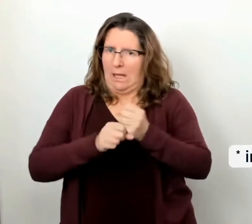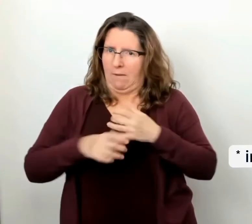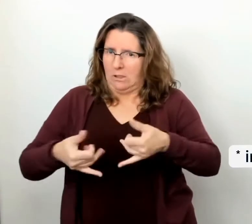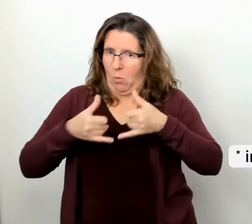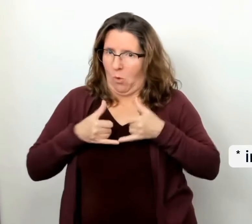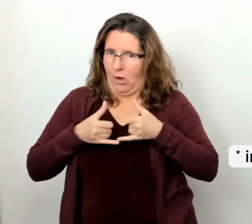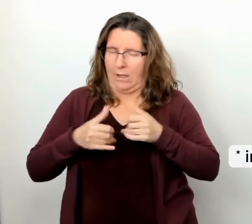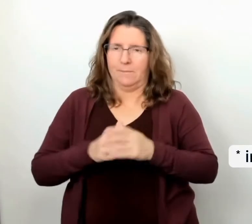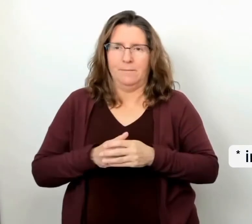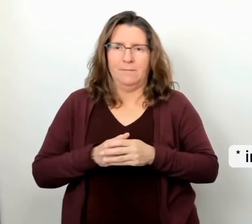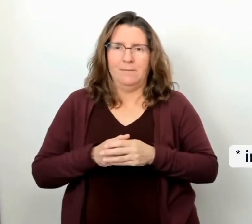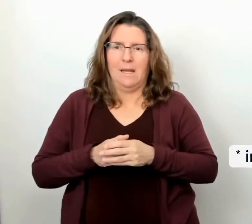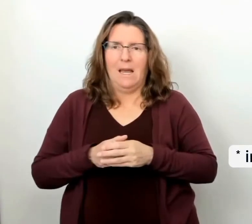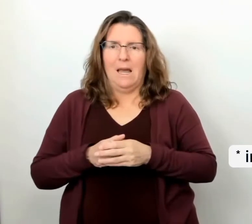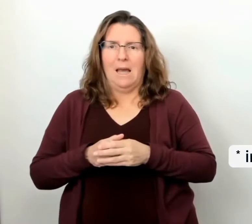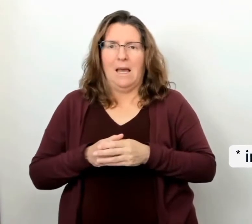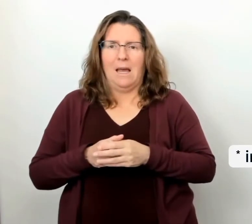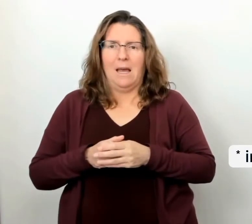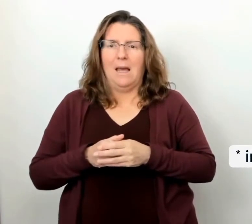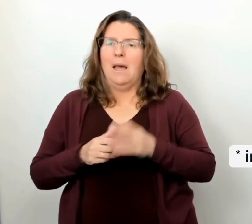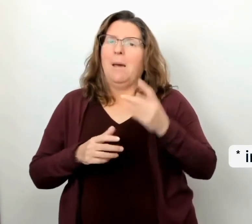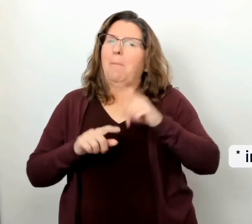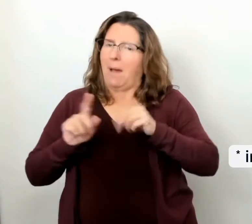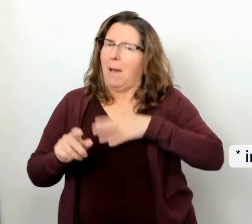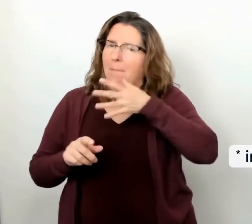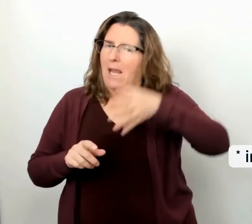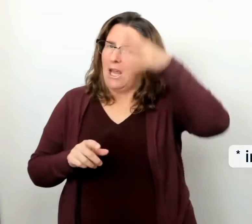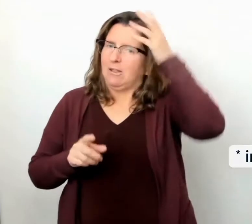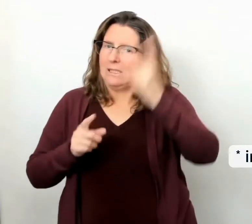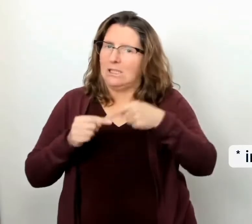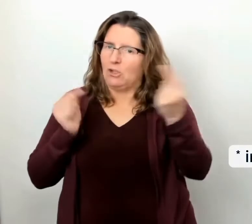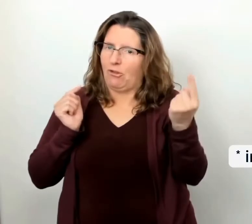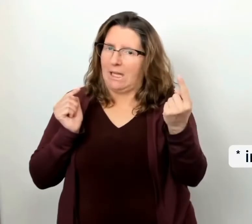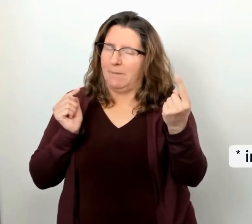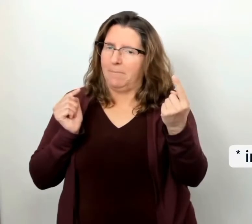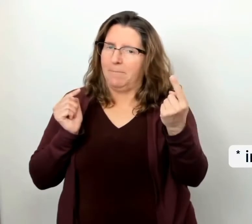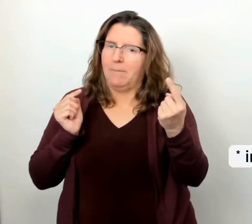It makes no sense, no sense to me at all that they thought I earned this award.